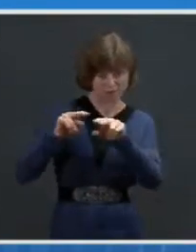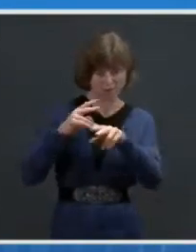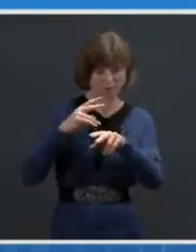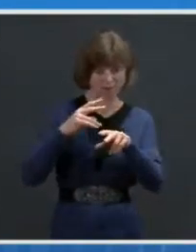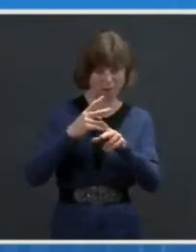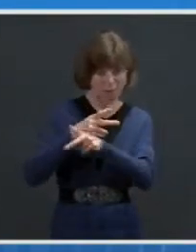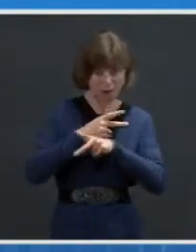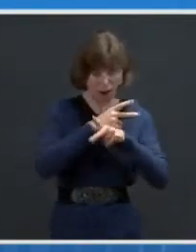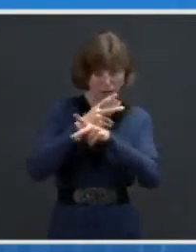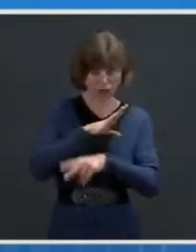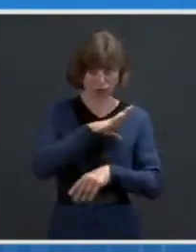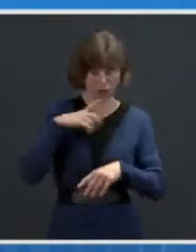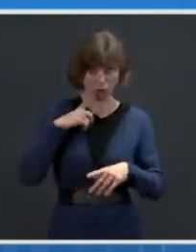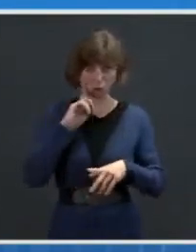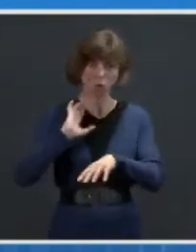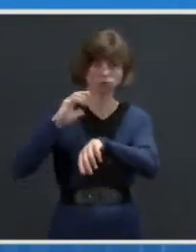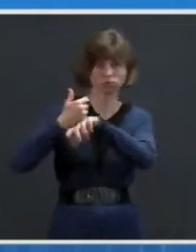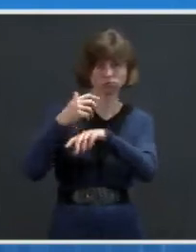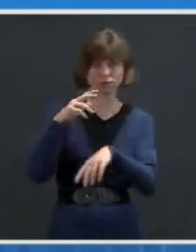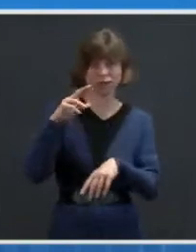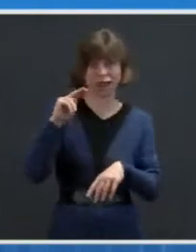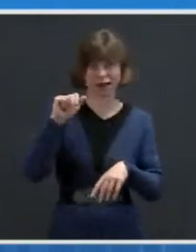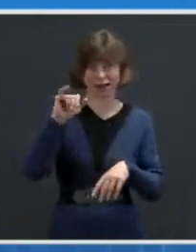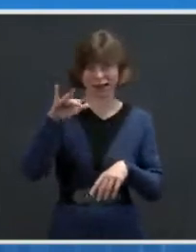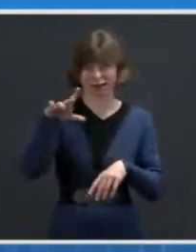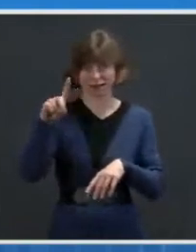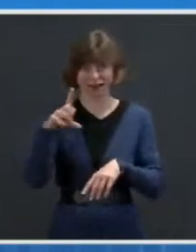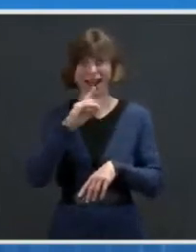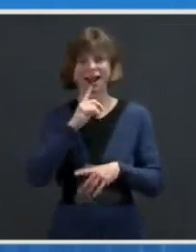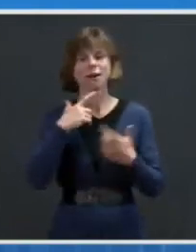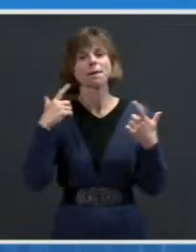TESTING.